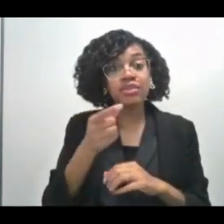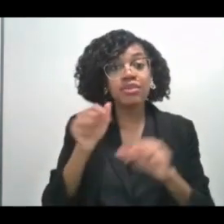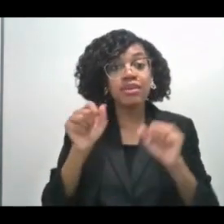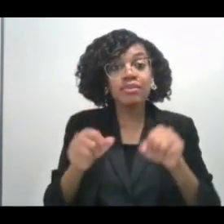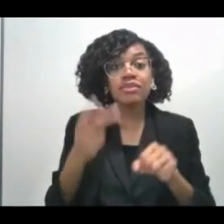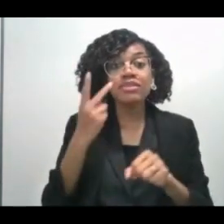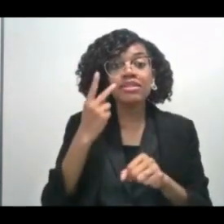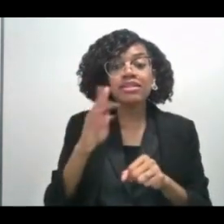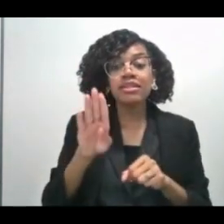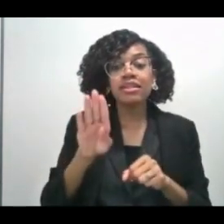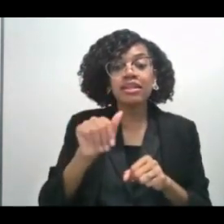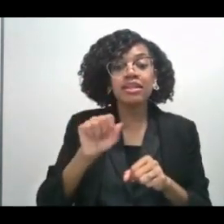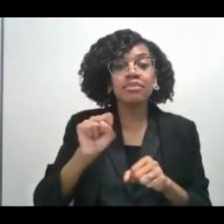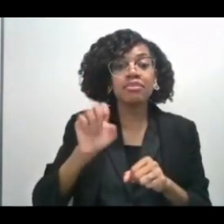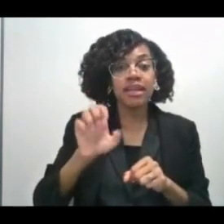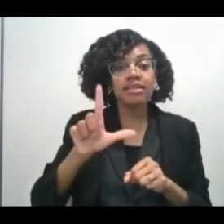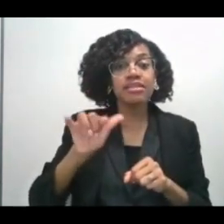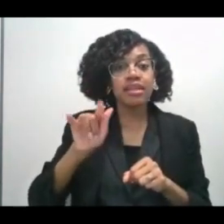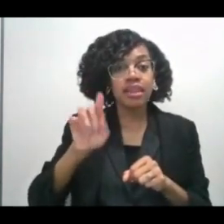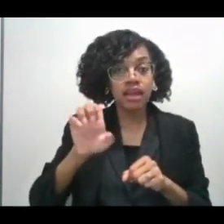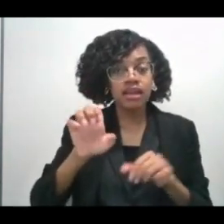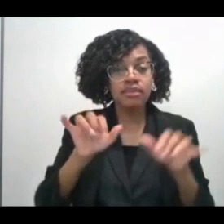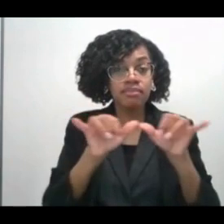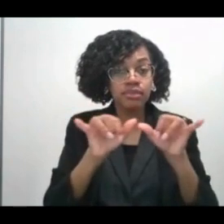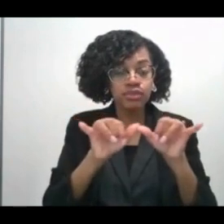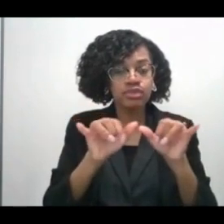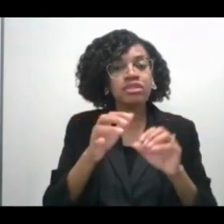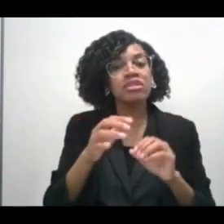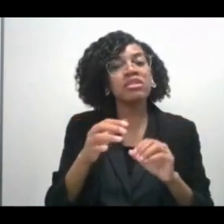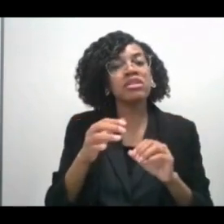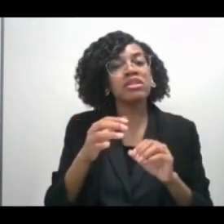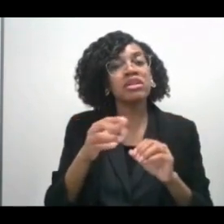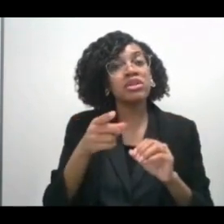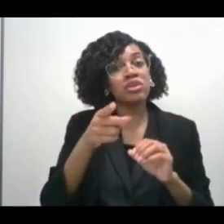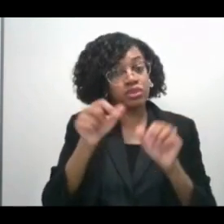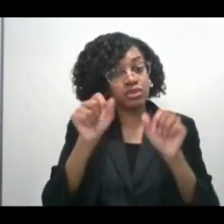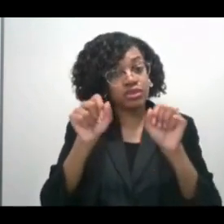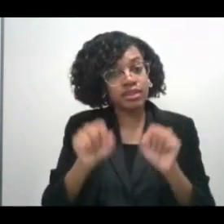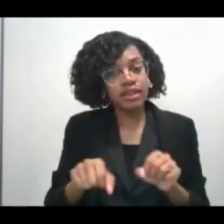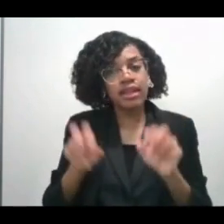evaluate how your actions through time have improved the